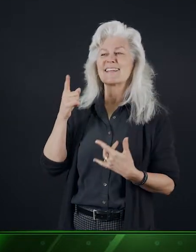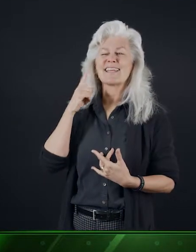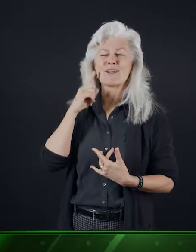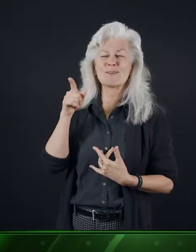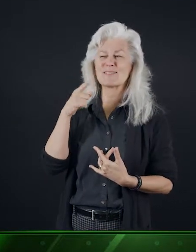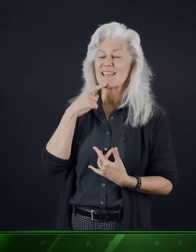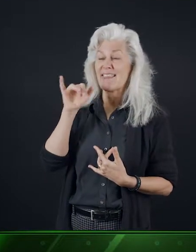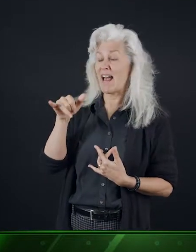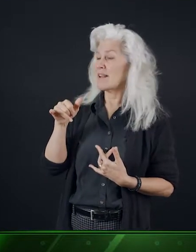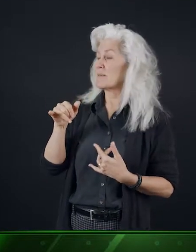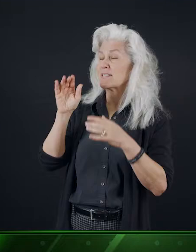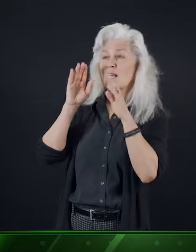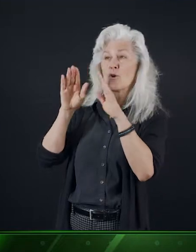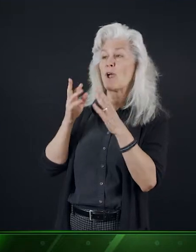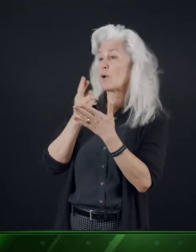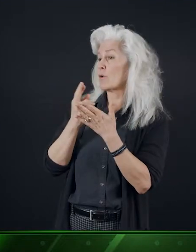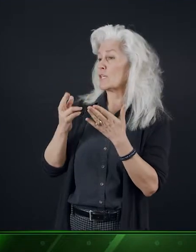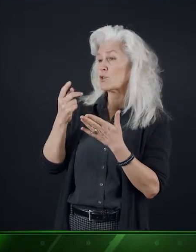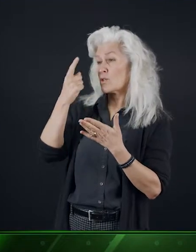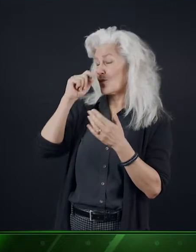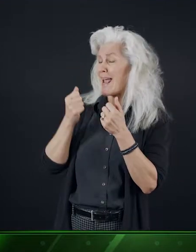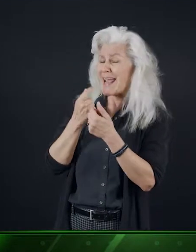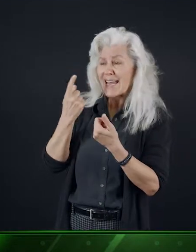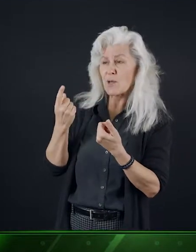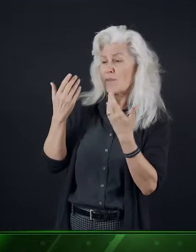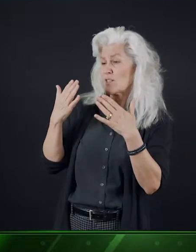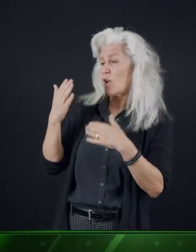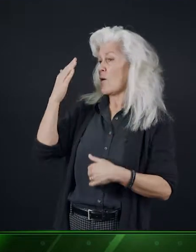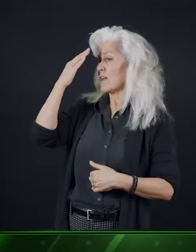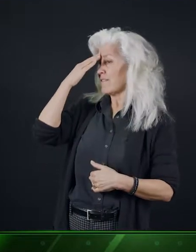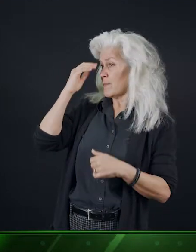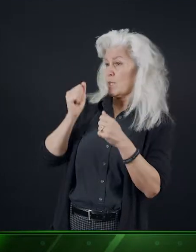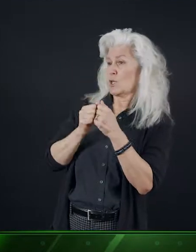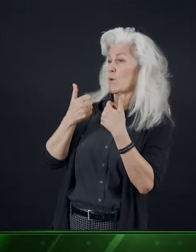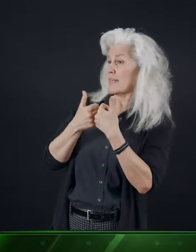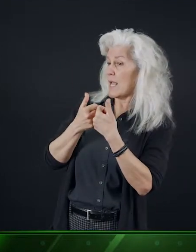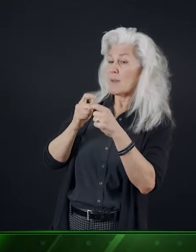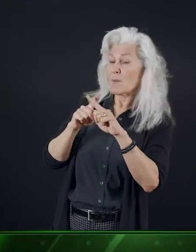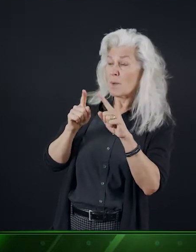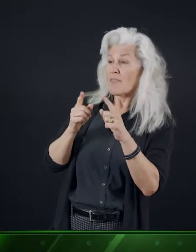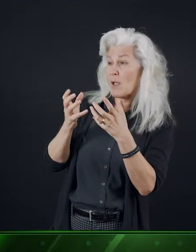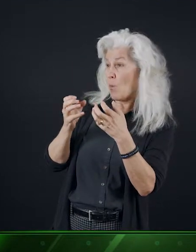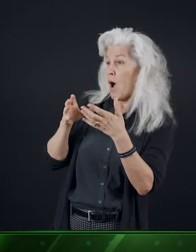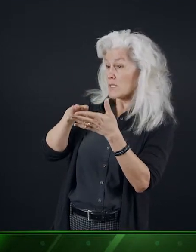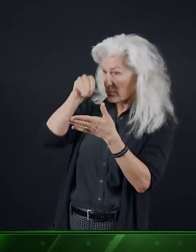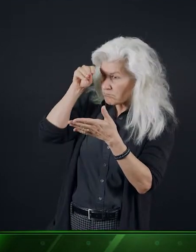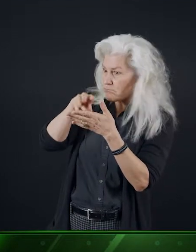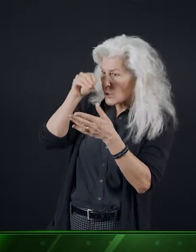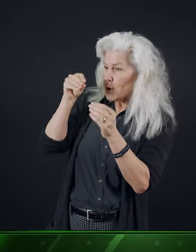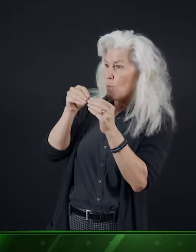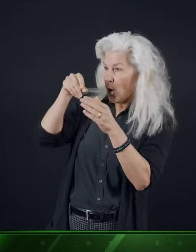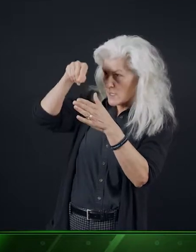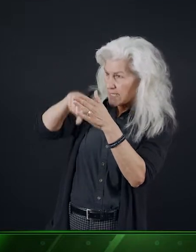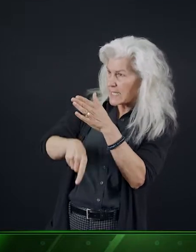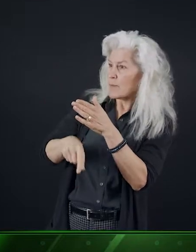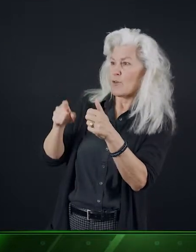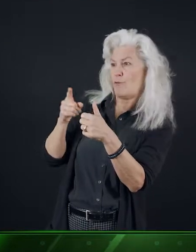It's going to be a great resource for anyone that's already familiar with gaming but is looking to learn about game accessibility for the first time